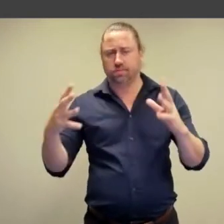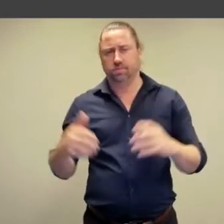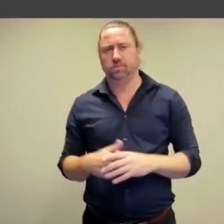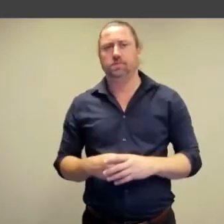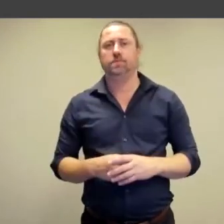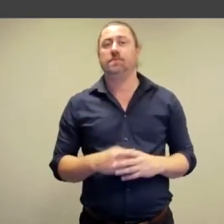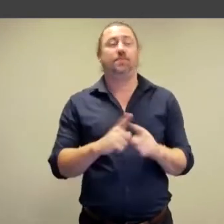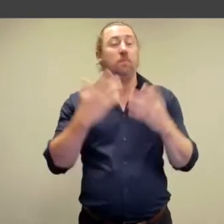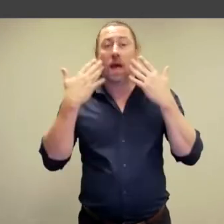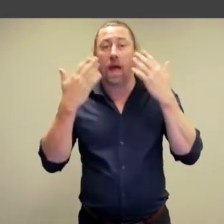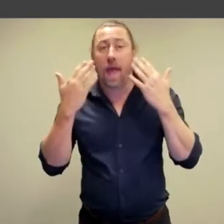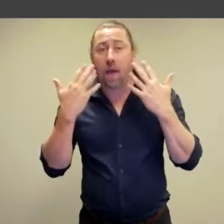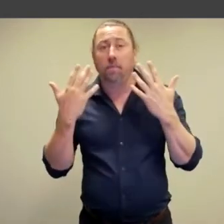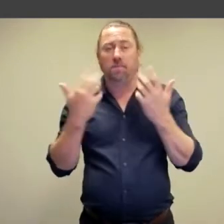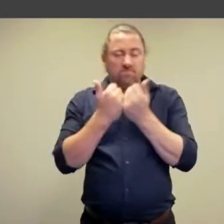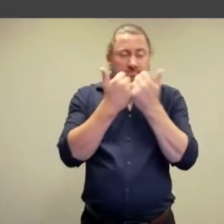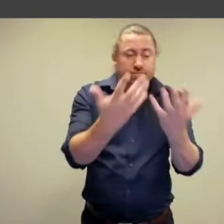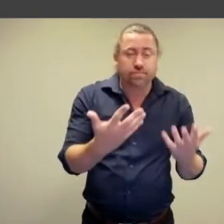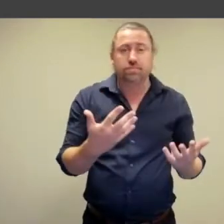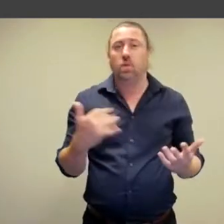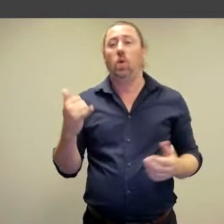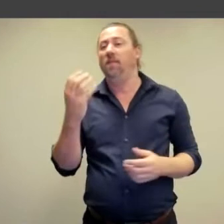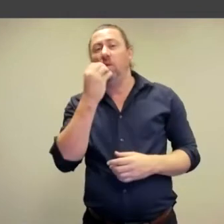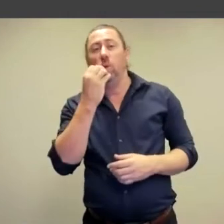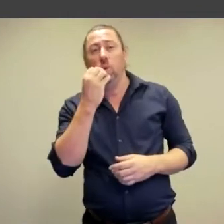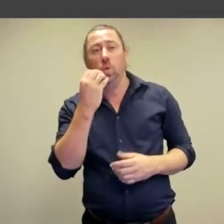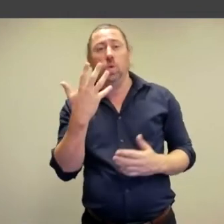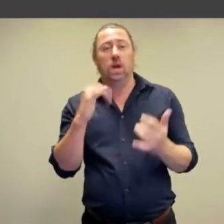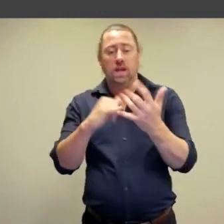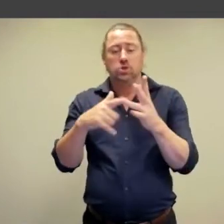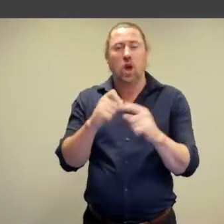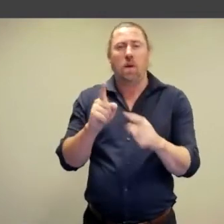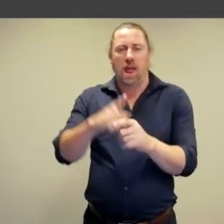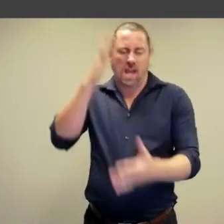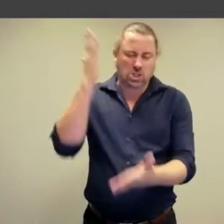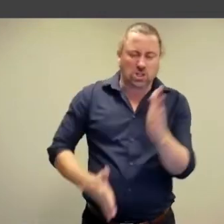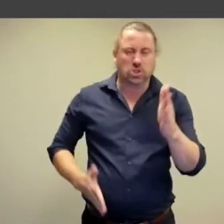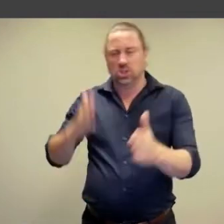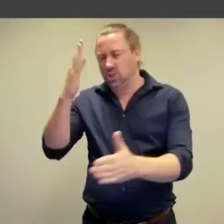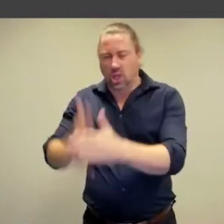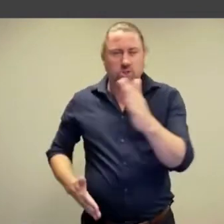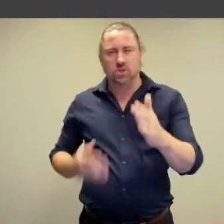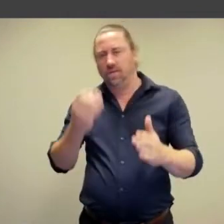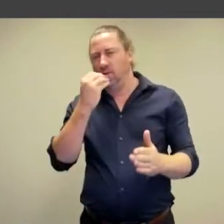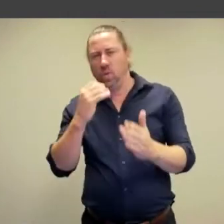makeup and slicing through food